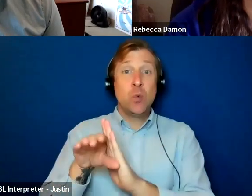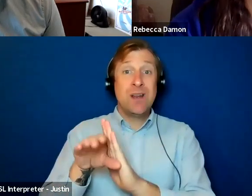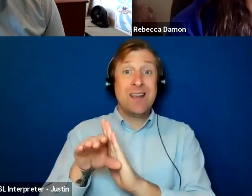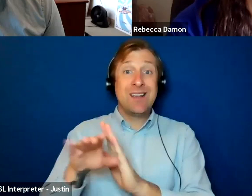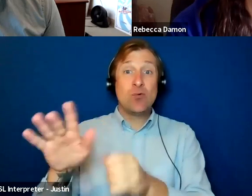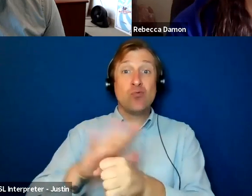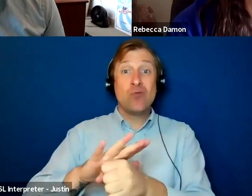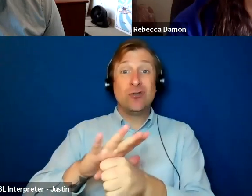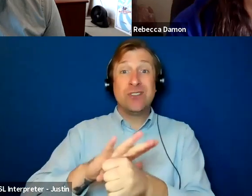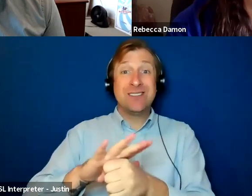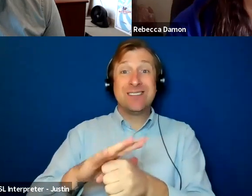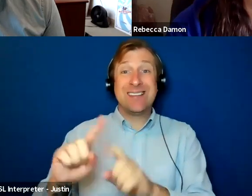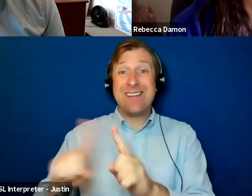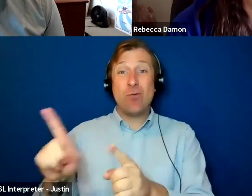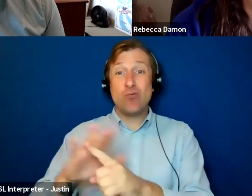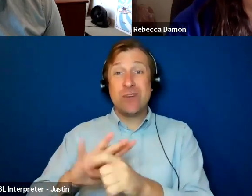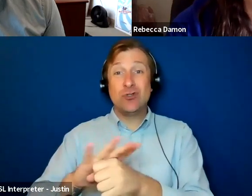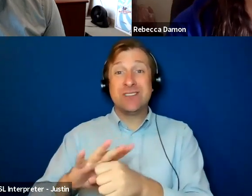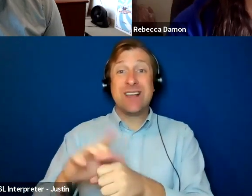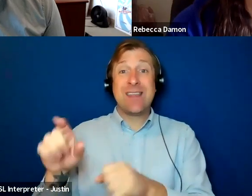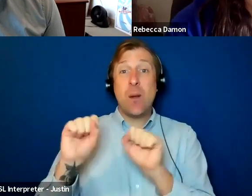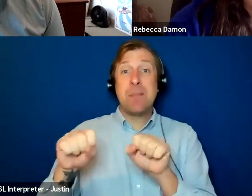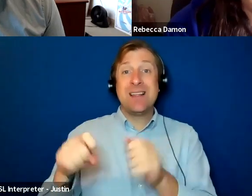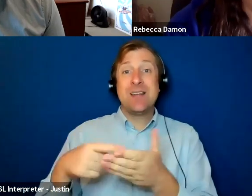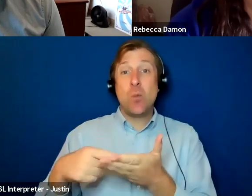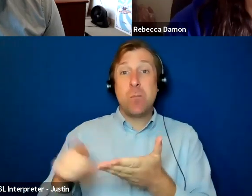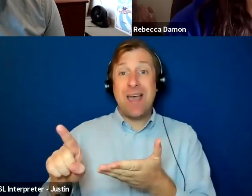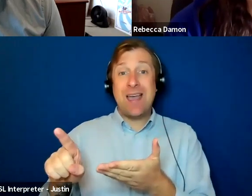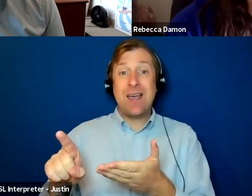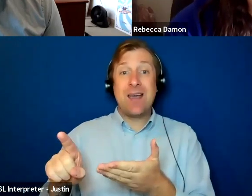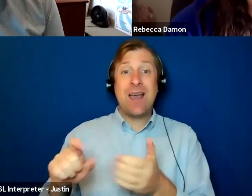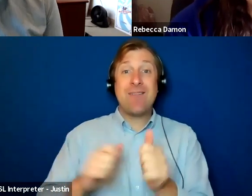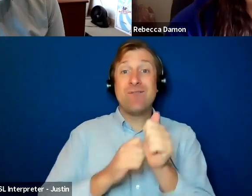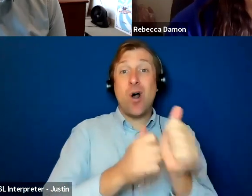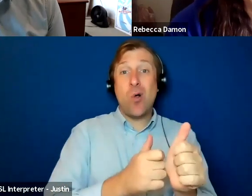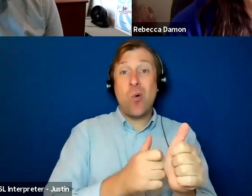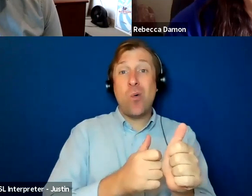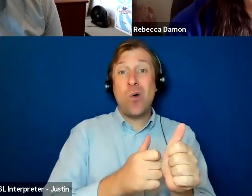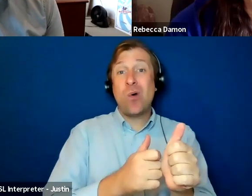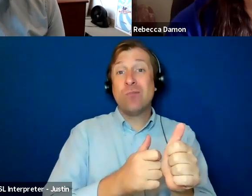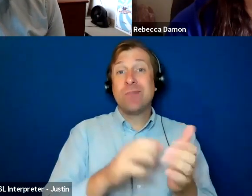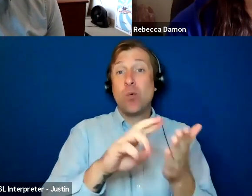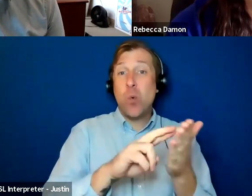other than their own and their ability to pay for and follow all the protocols such as testing and safety